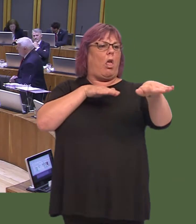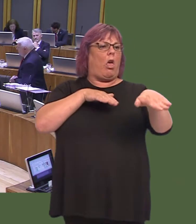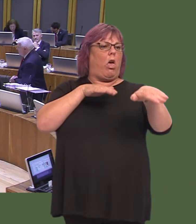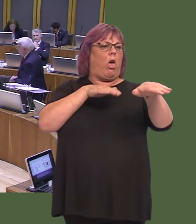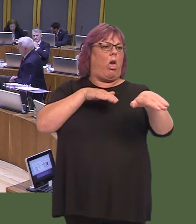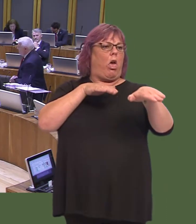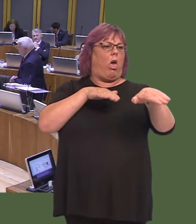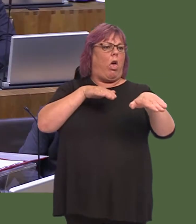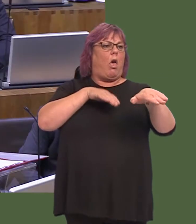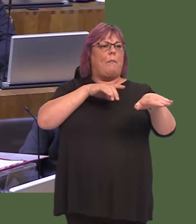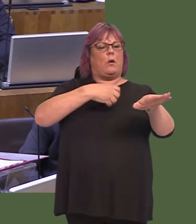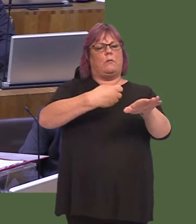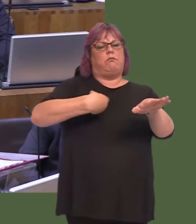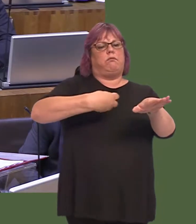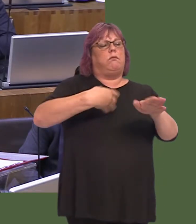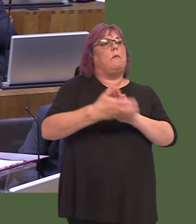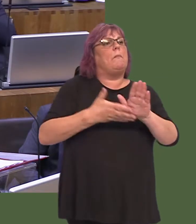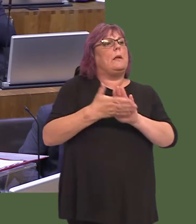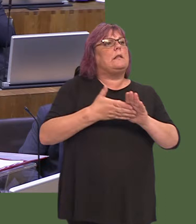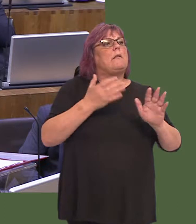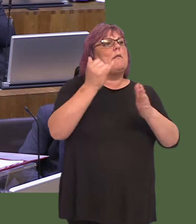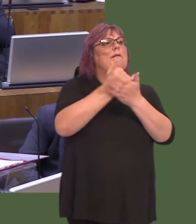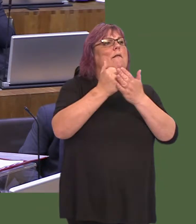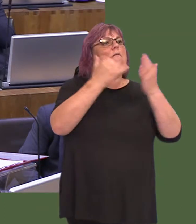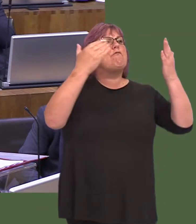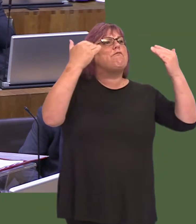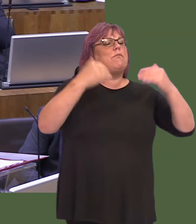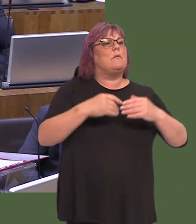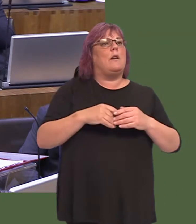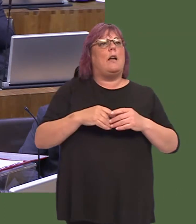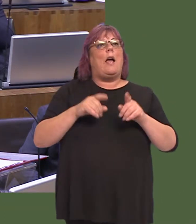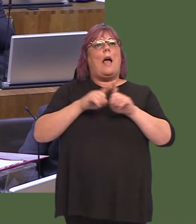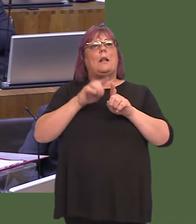engines onóthat affects air qualityóand, of course, to see more modal shift, and that